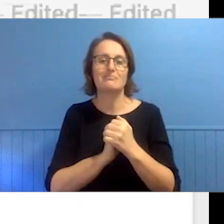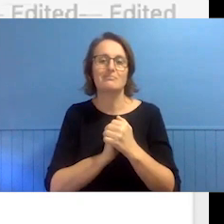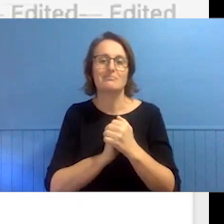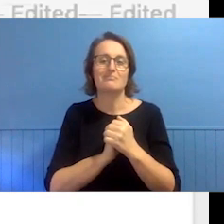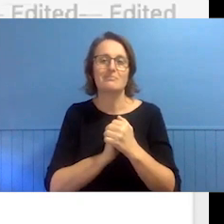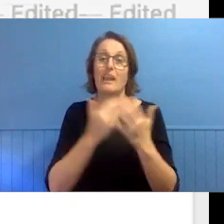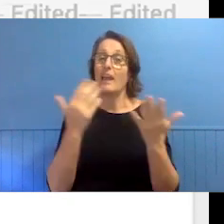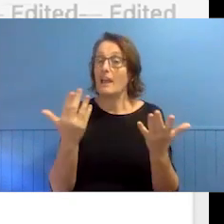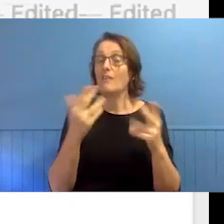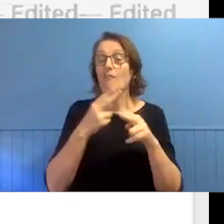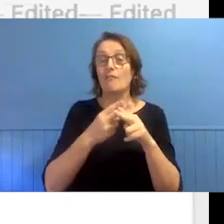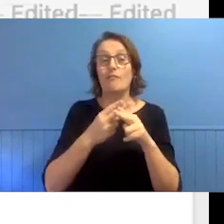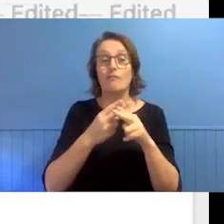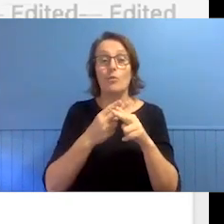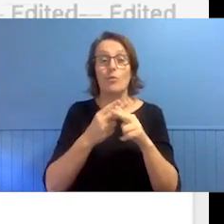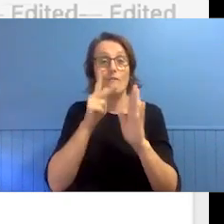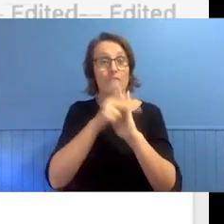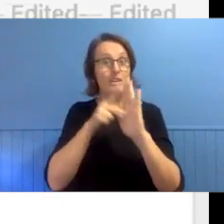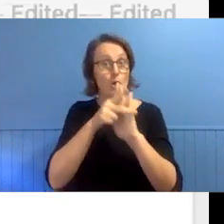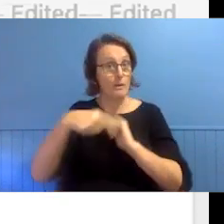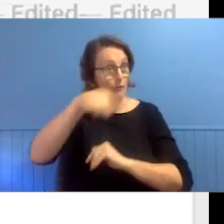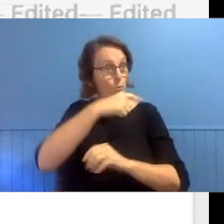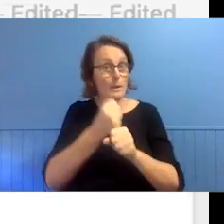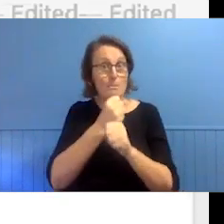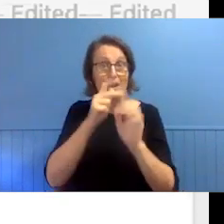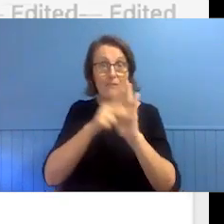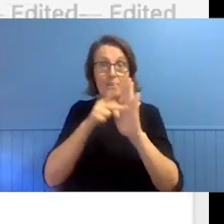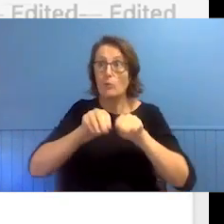obviously always that potential for it to go viral and for it to reach a